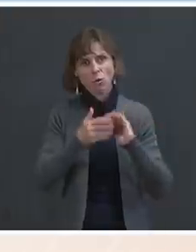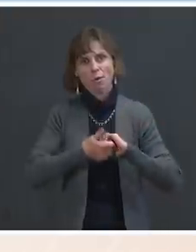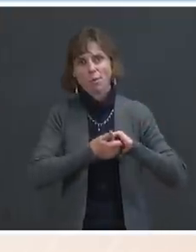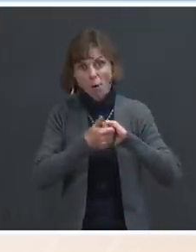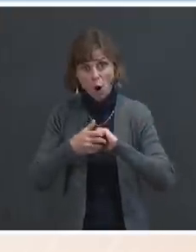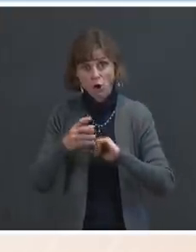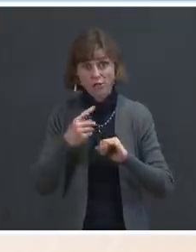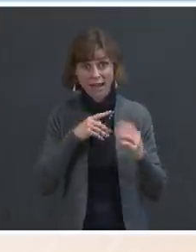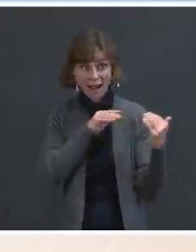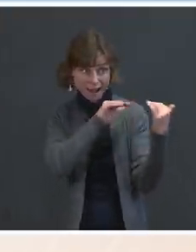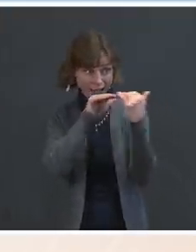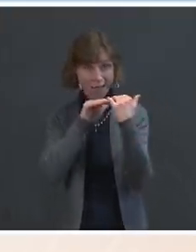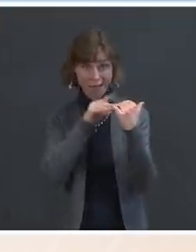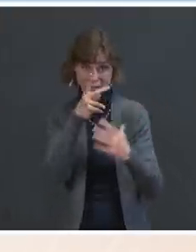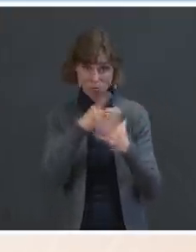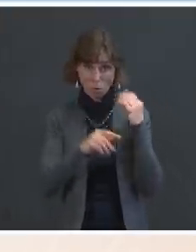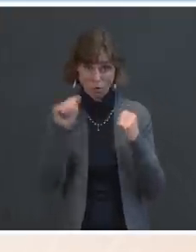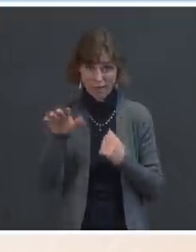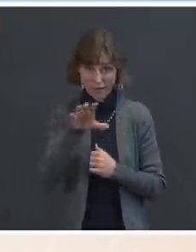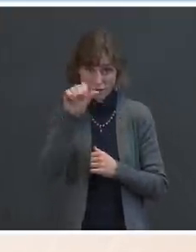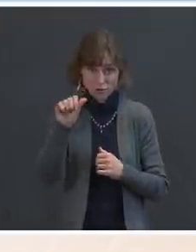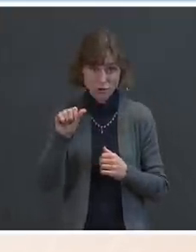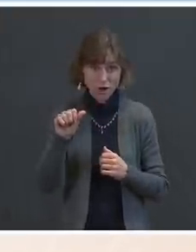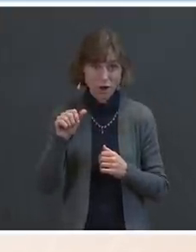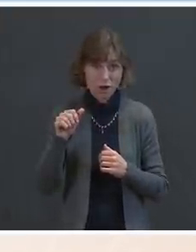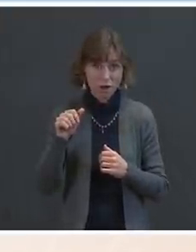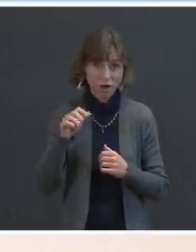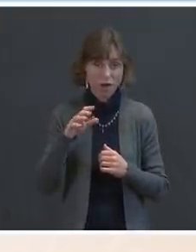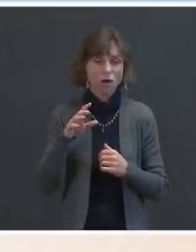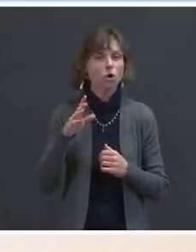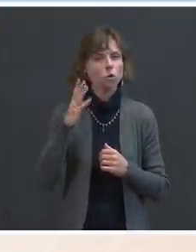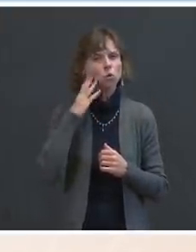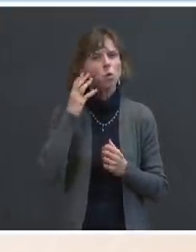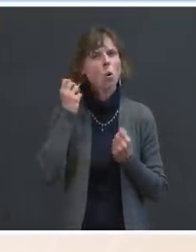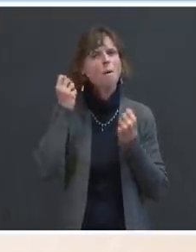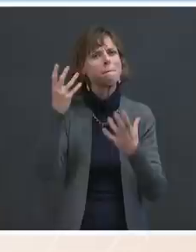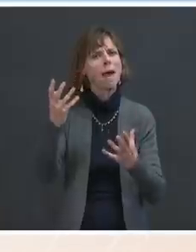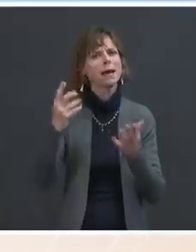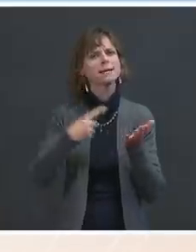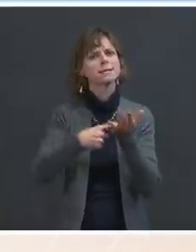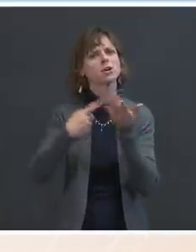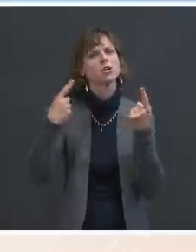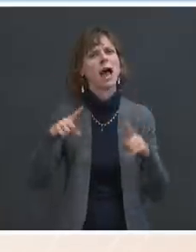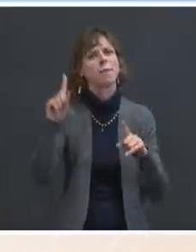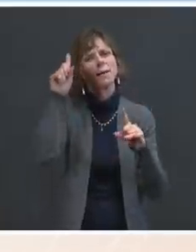And as you know, a number of those conversations have happened at the presidential level and, of course, at the Secretary of State